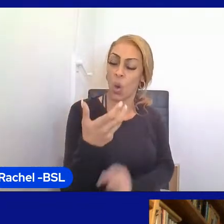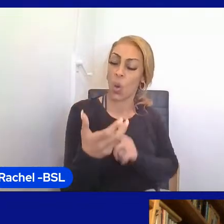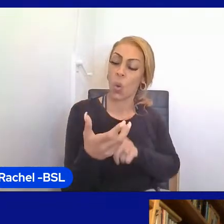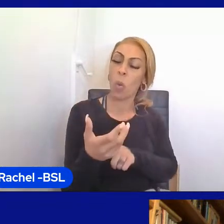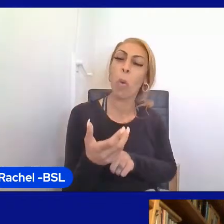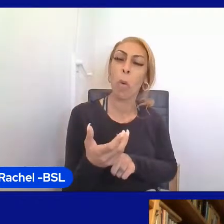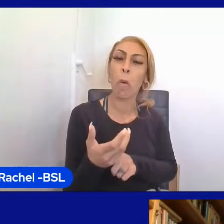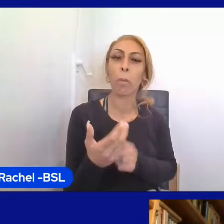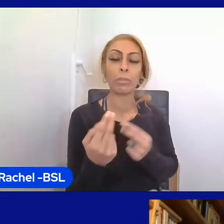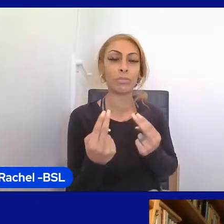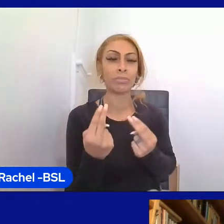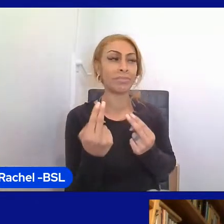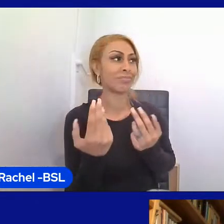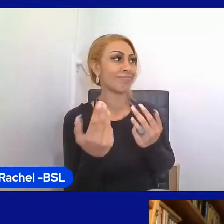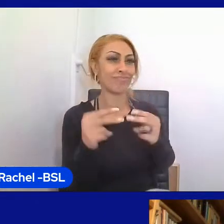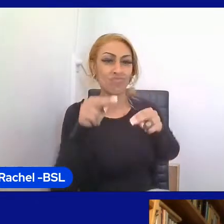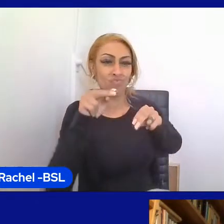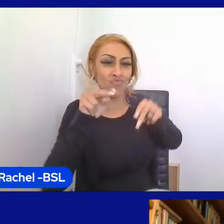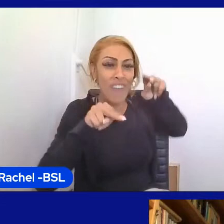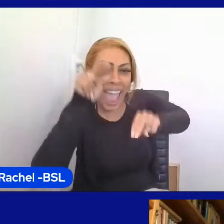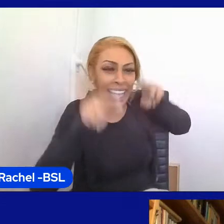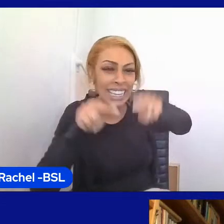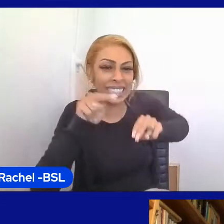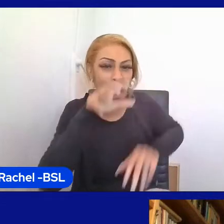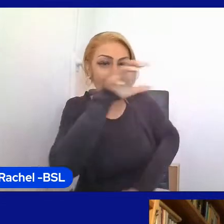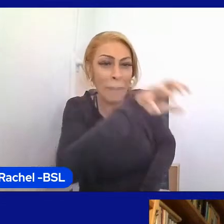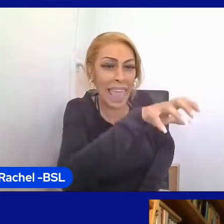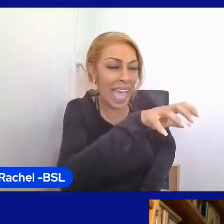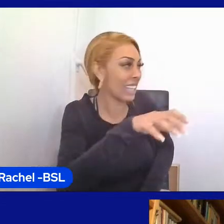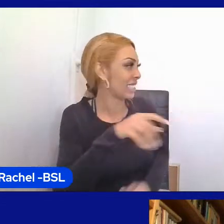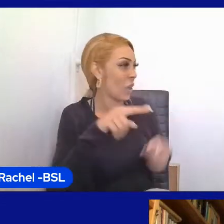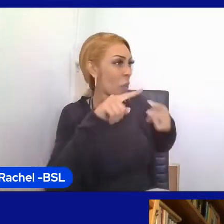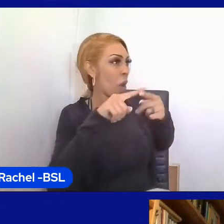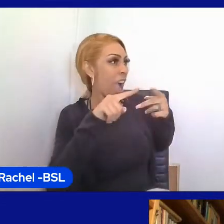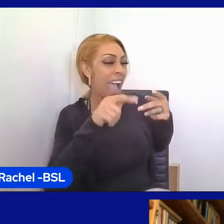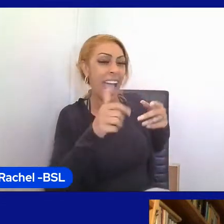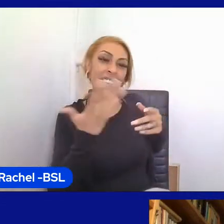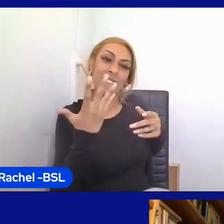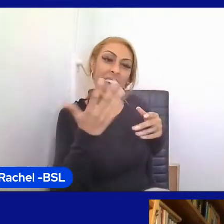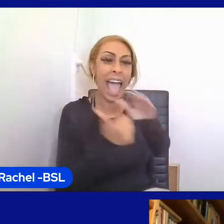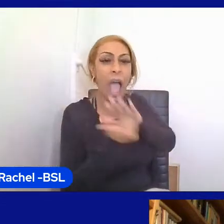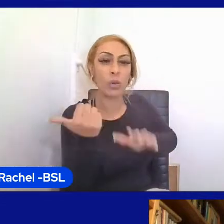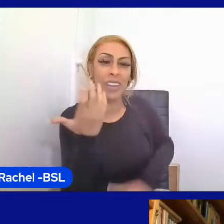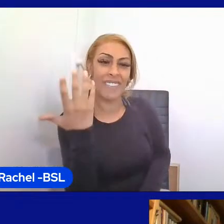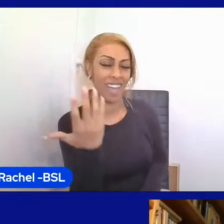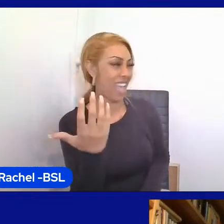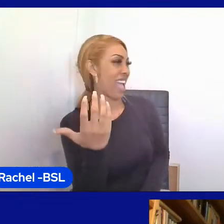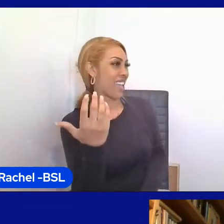Rate this place? Every time I see it I think, why would I do that?